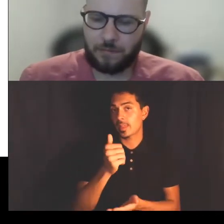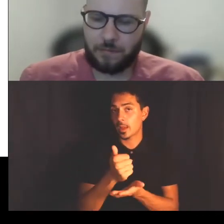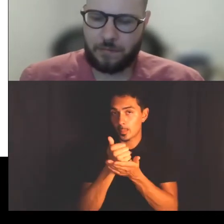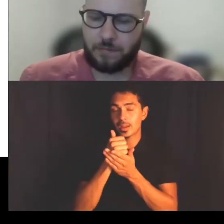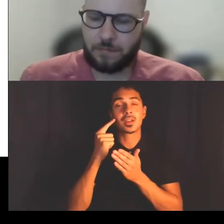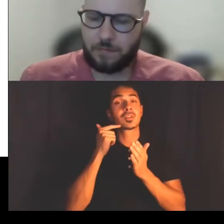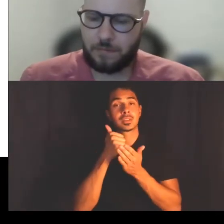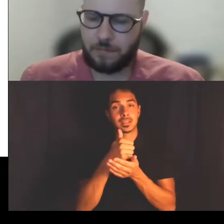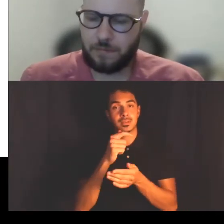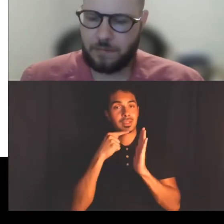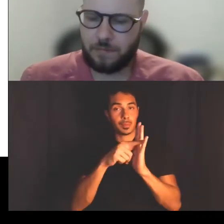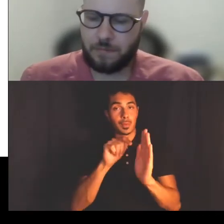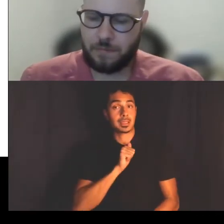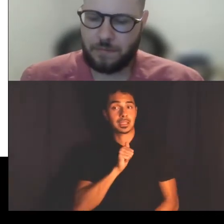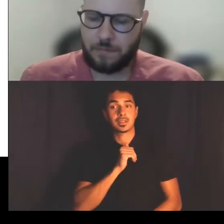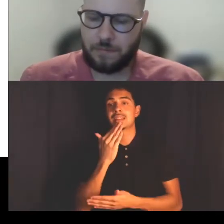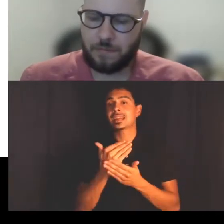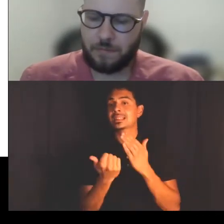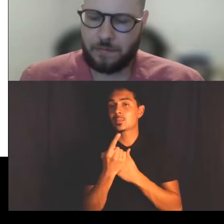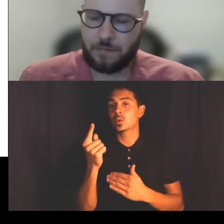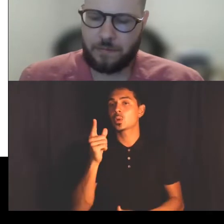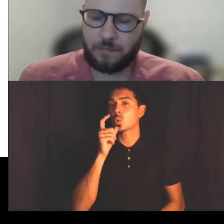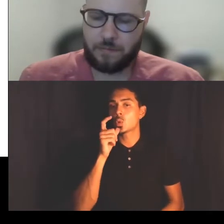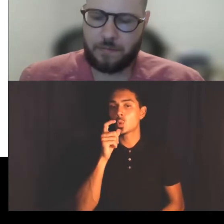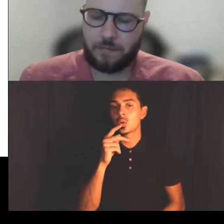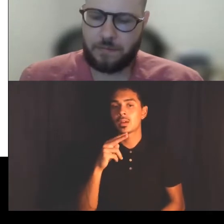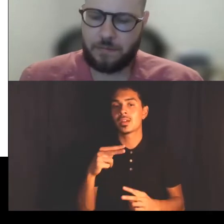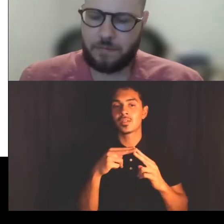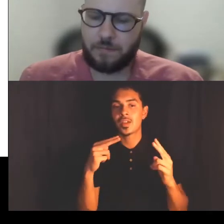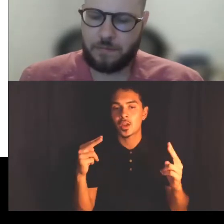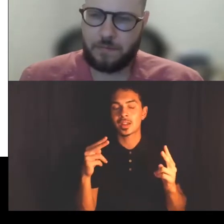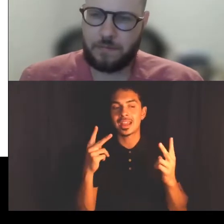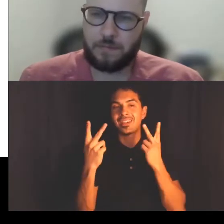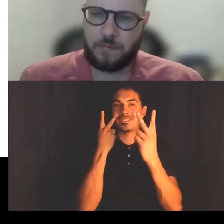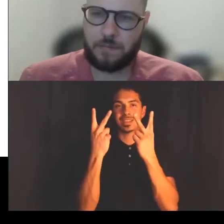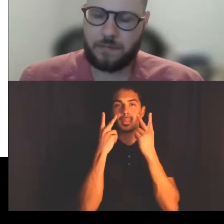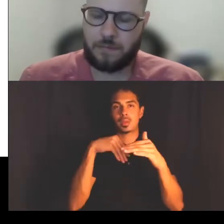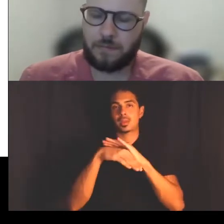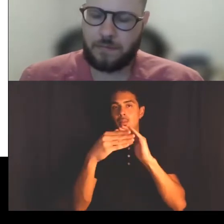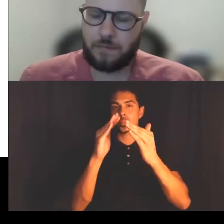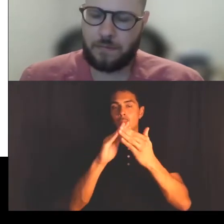I'm someone that's pretty visible in the community, and my information is out there,